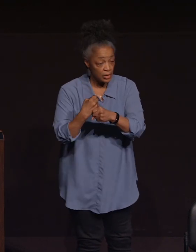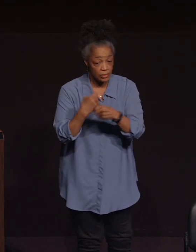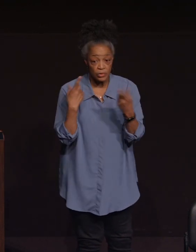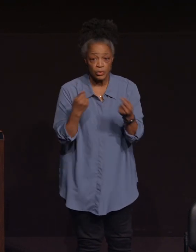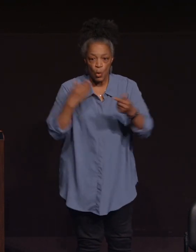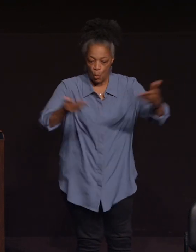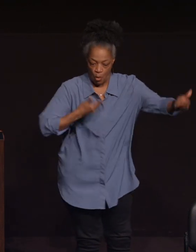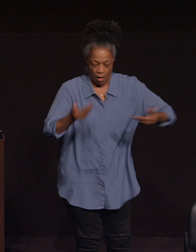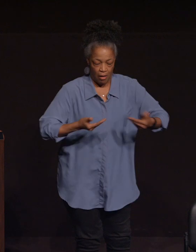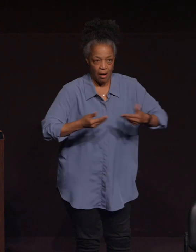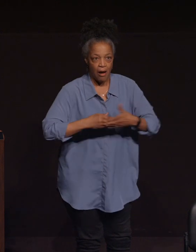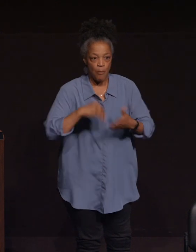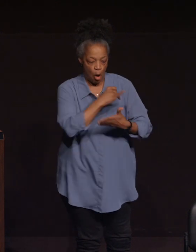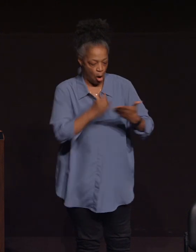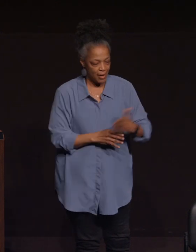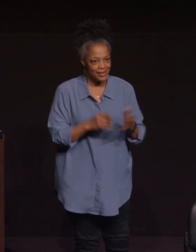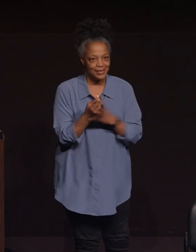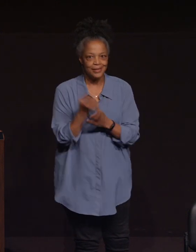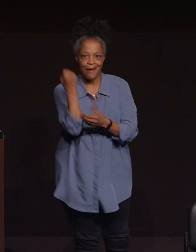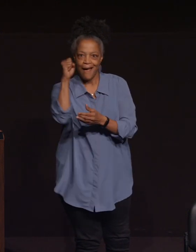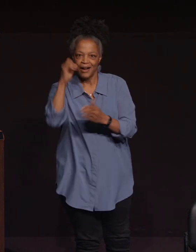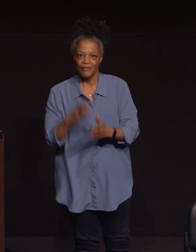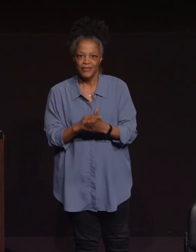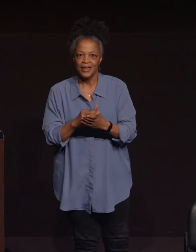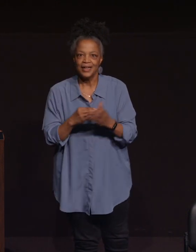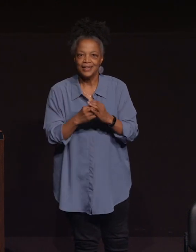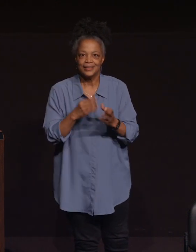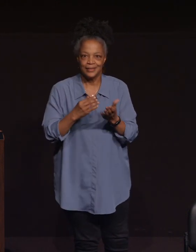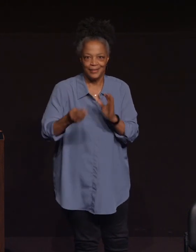artists, activists, archivists, and elders into the campus